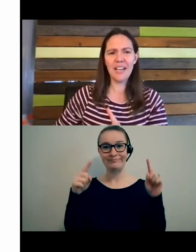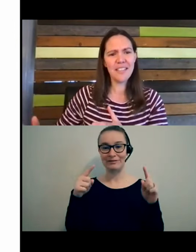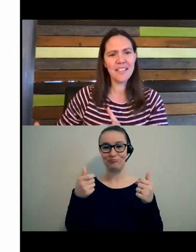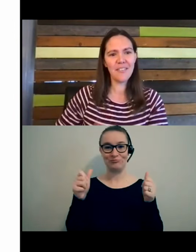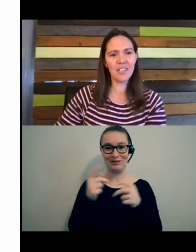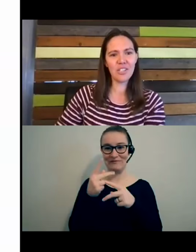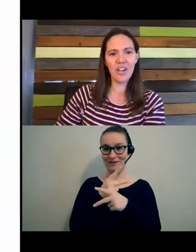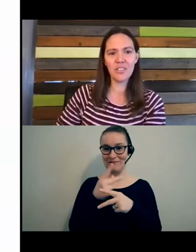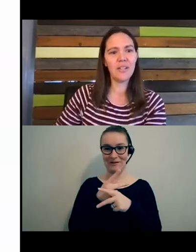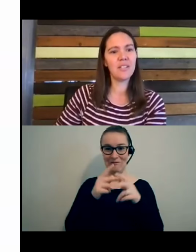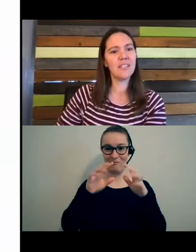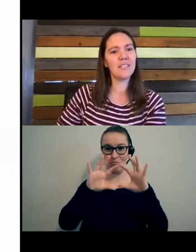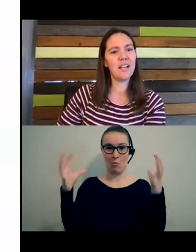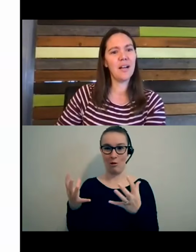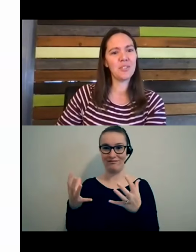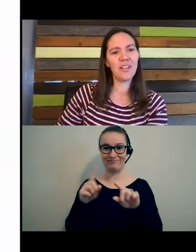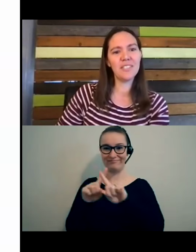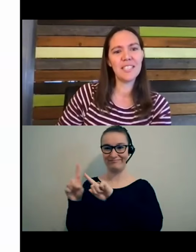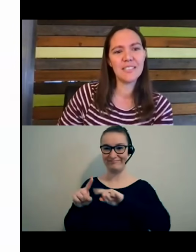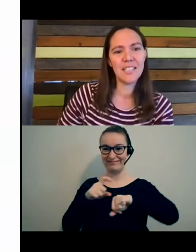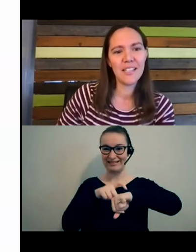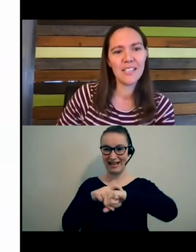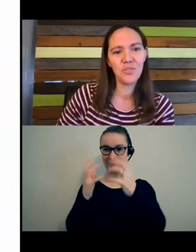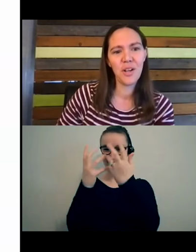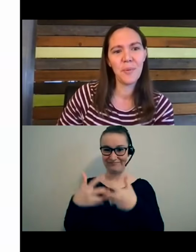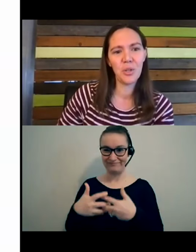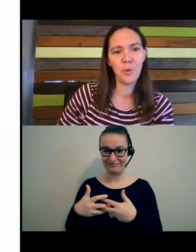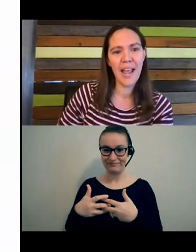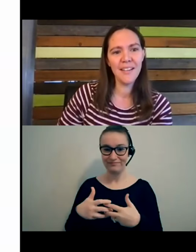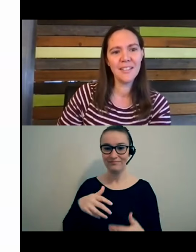And I think I -- there, Mostafa says that he's from Iran.